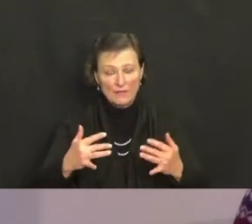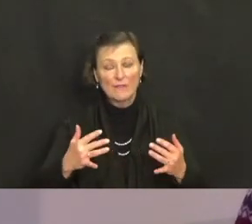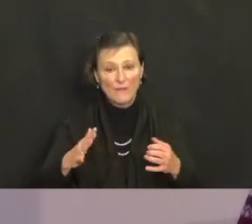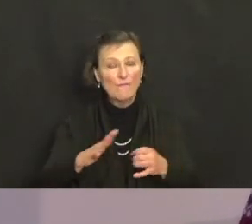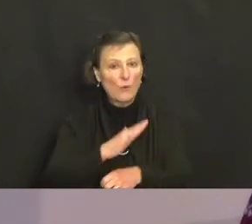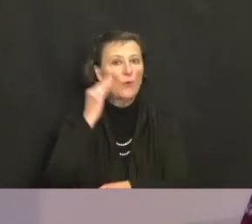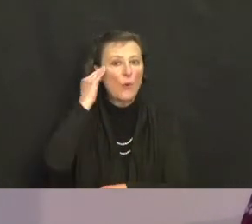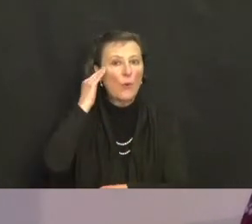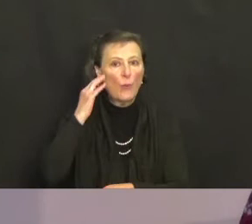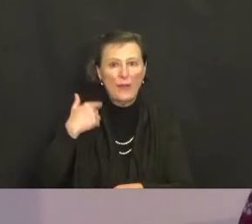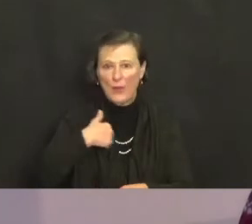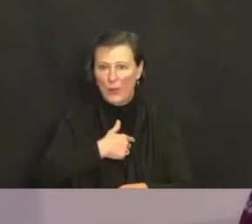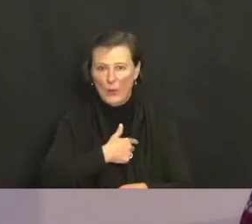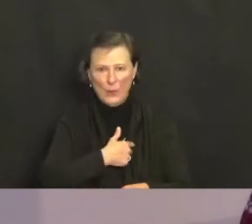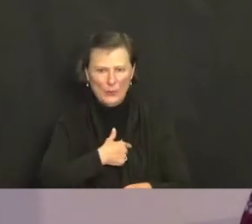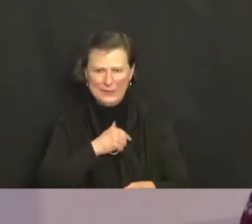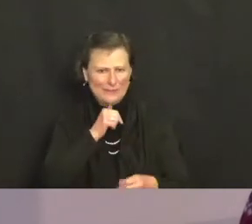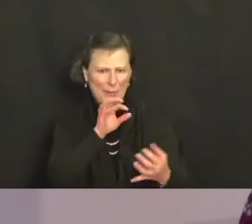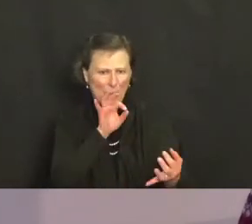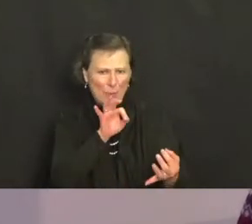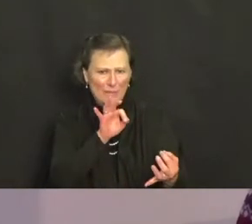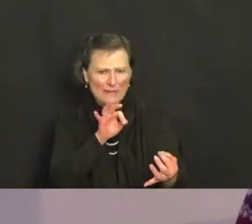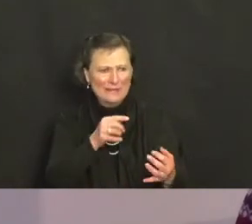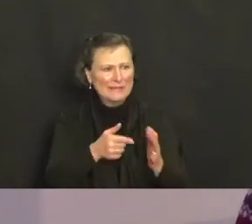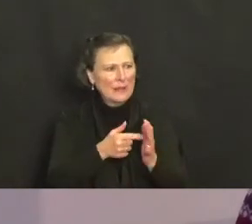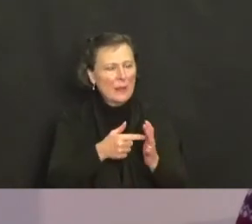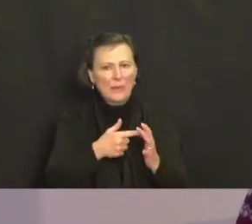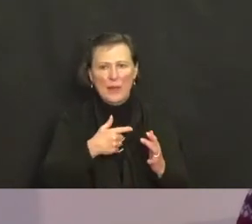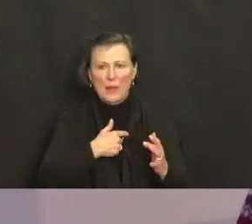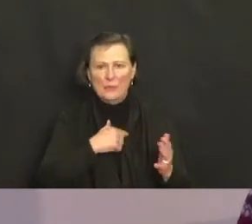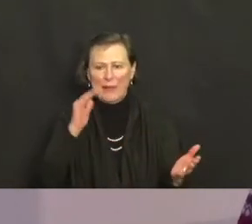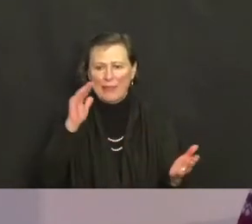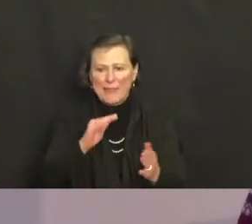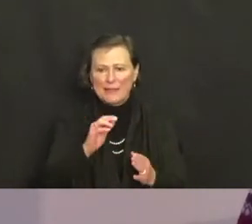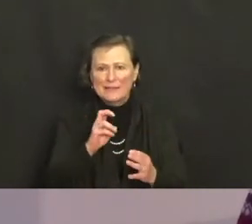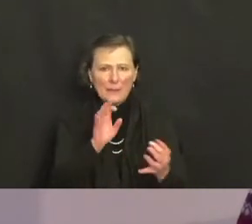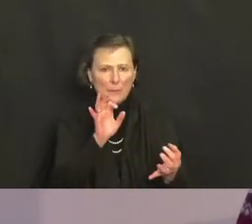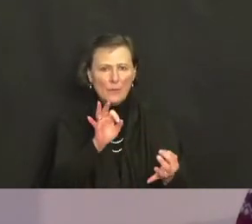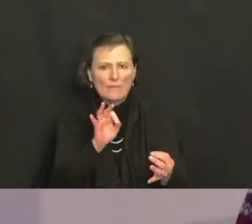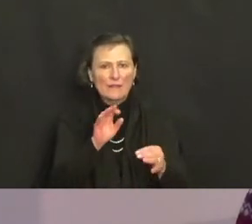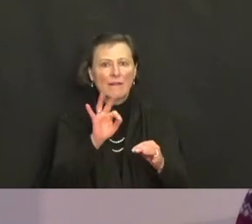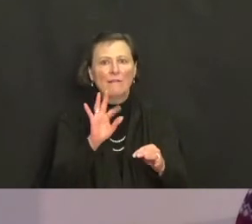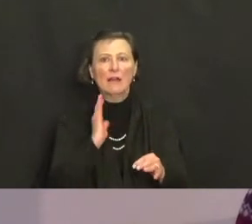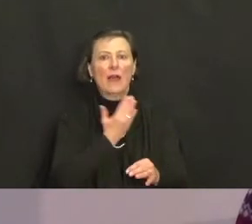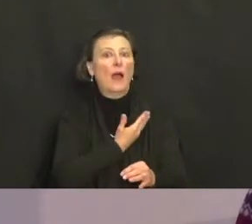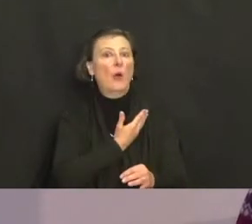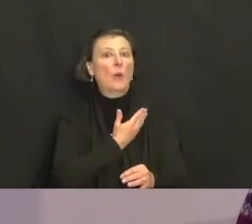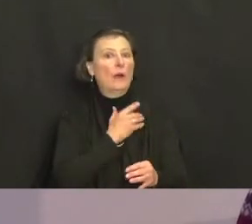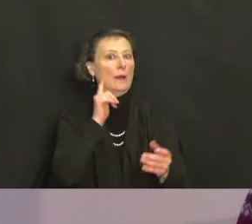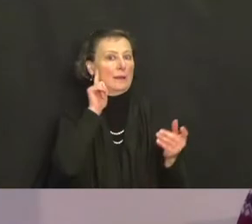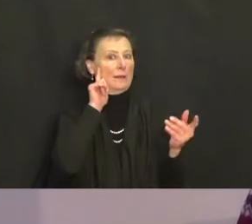We sometimes fall short of our own expectations. And, we don't always have the answers.